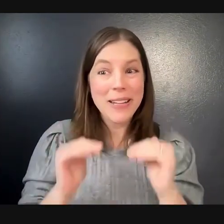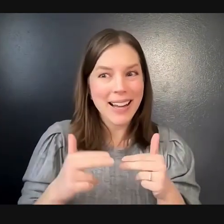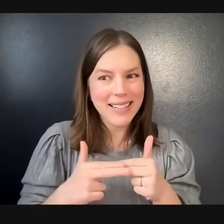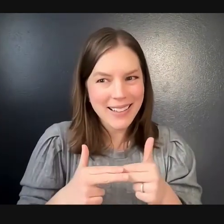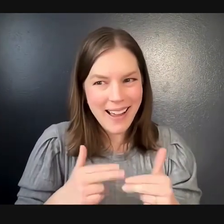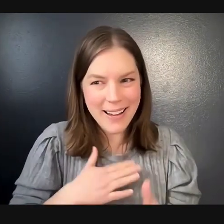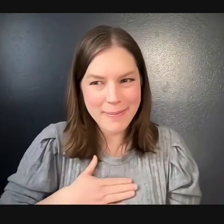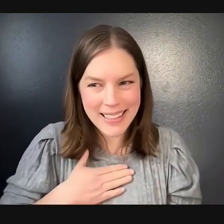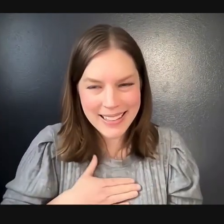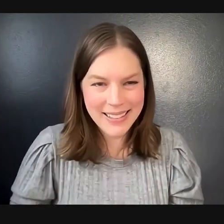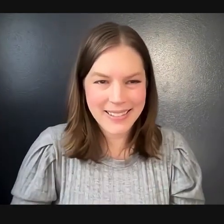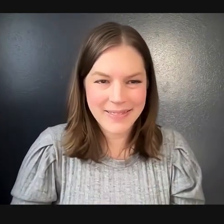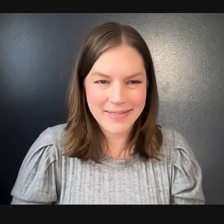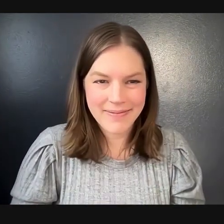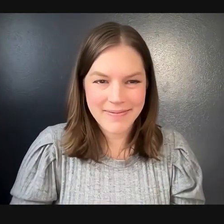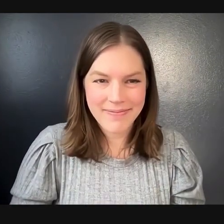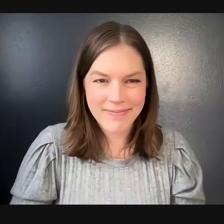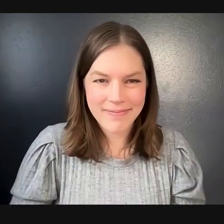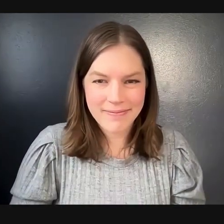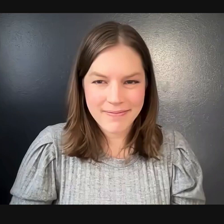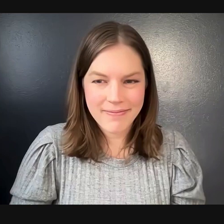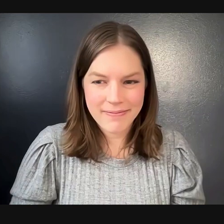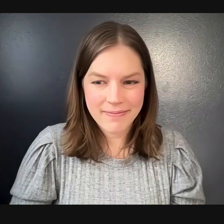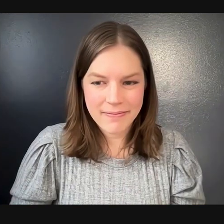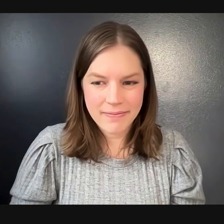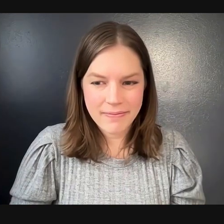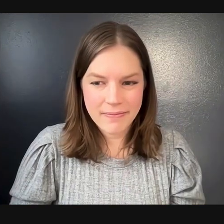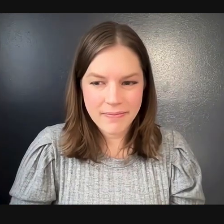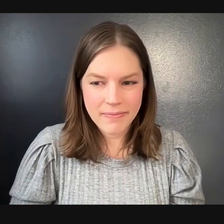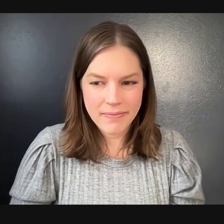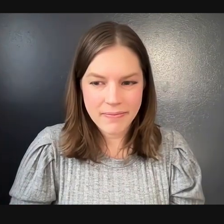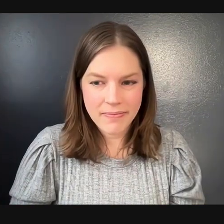we'll share more about some advocacy strategies for you who are showing the heart reaction.